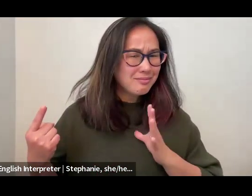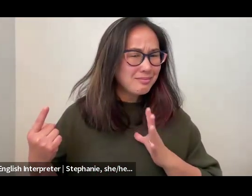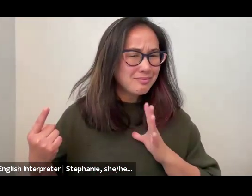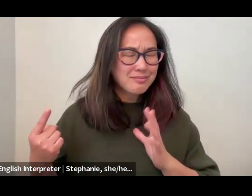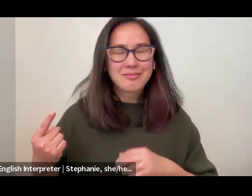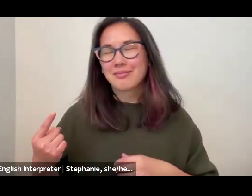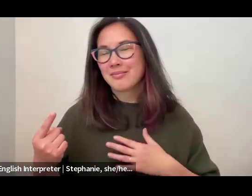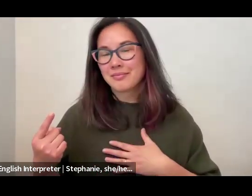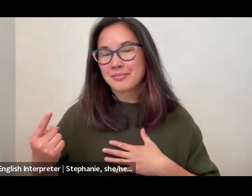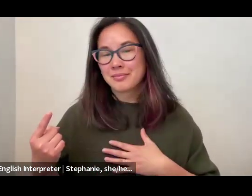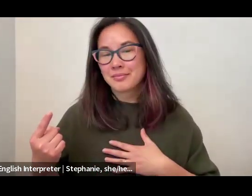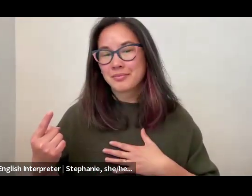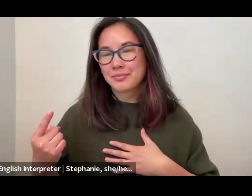That's cool.